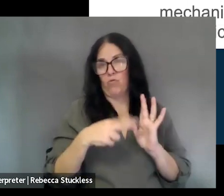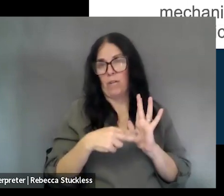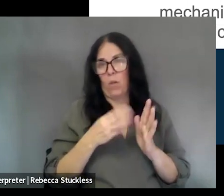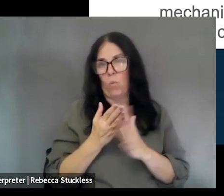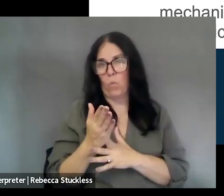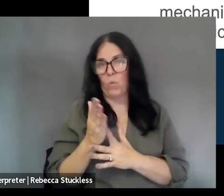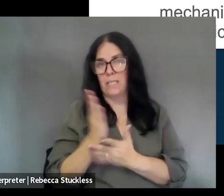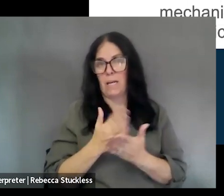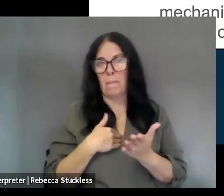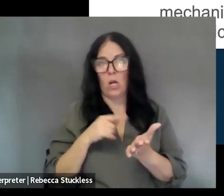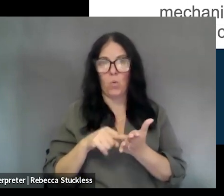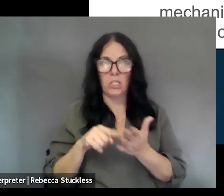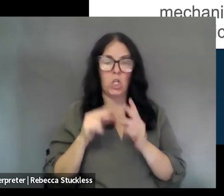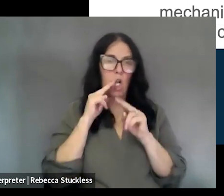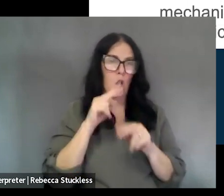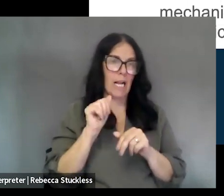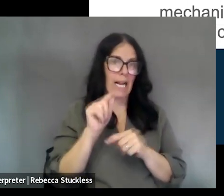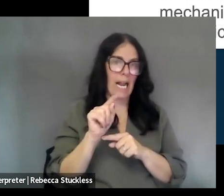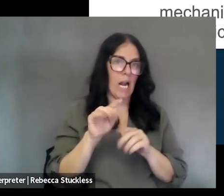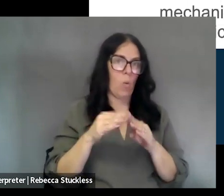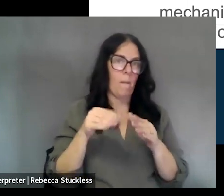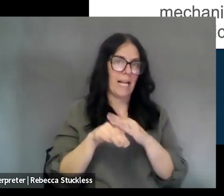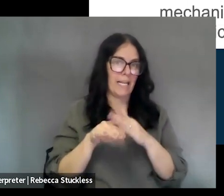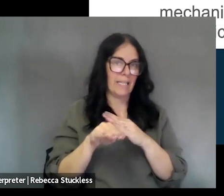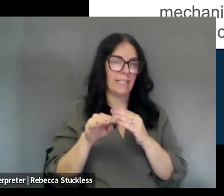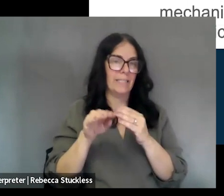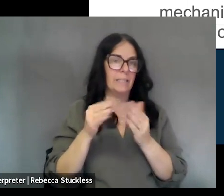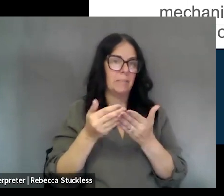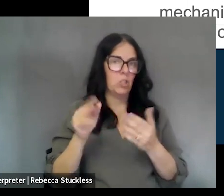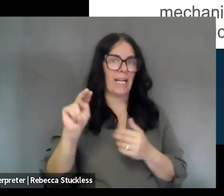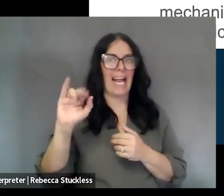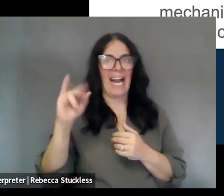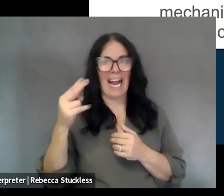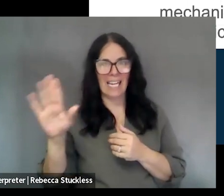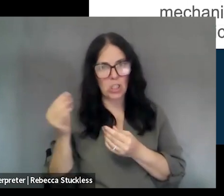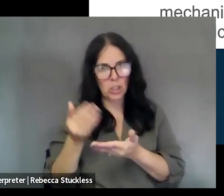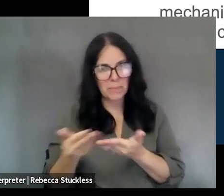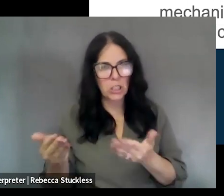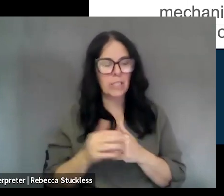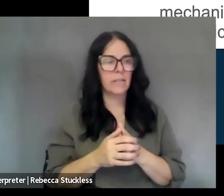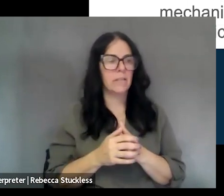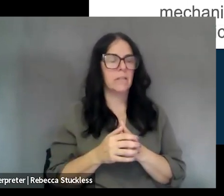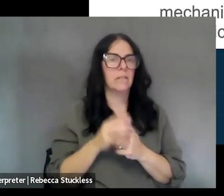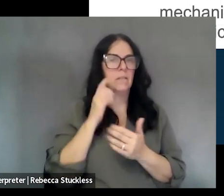research looking at open access materials and NIH materials that psoriasis especially is one of